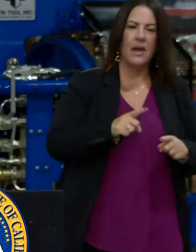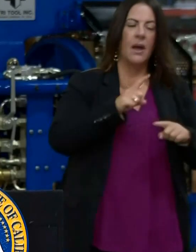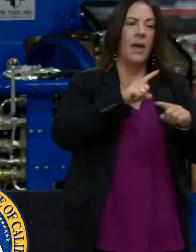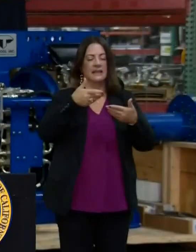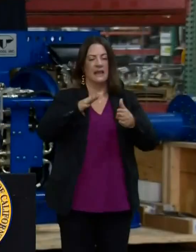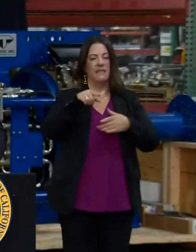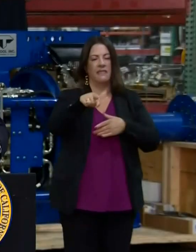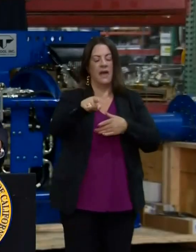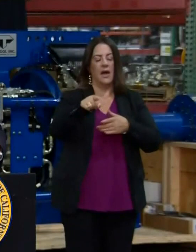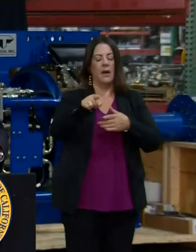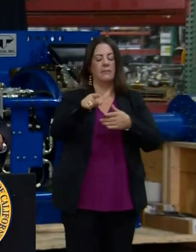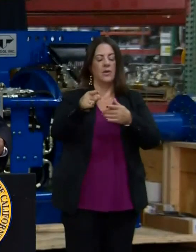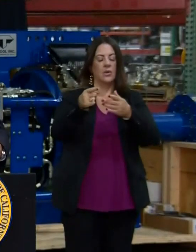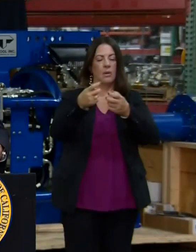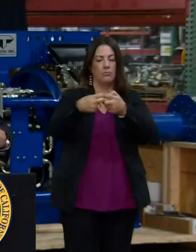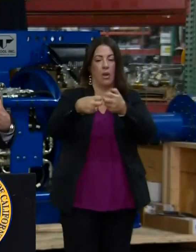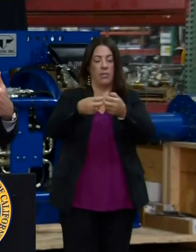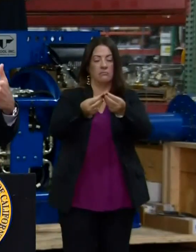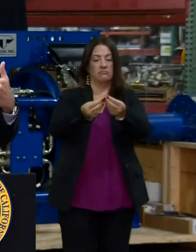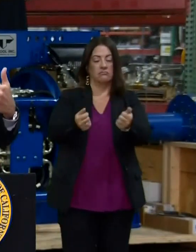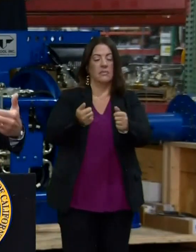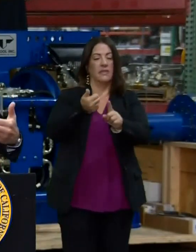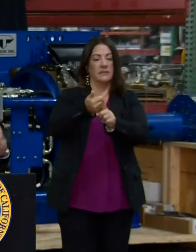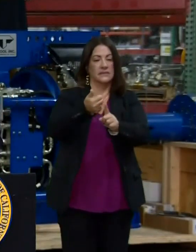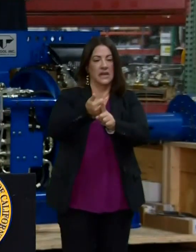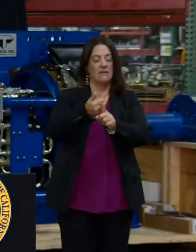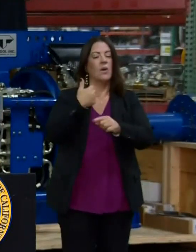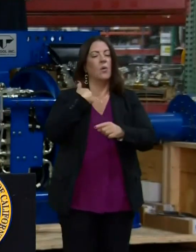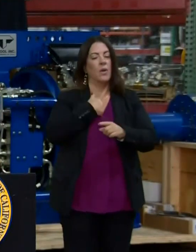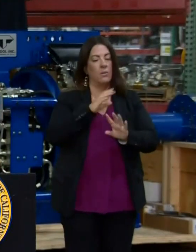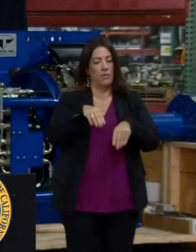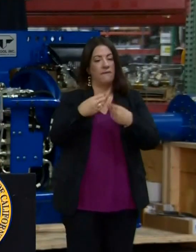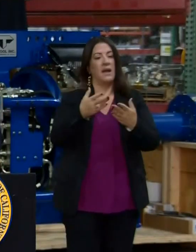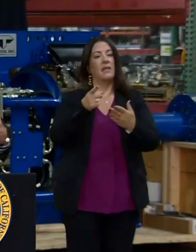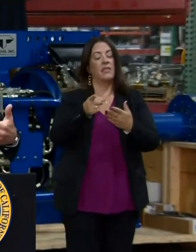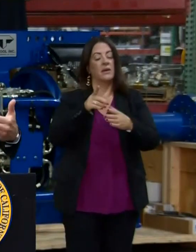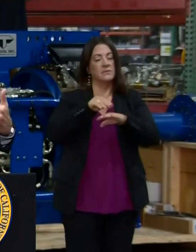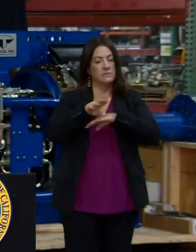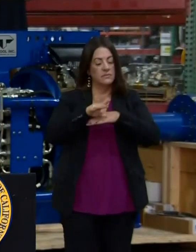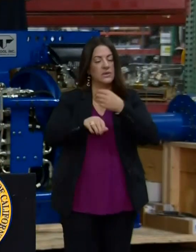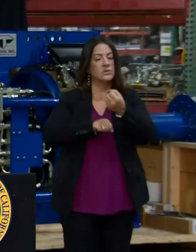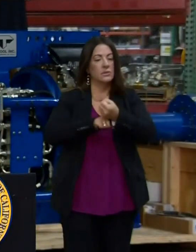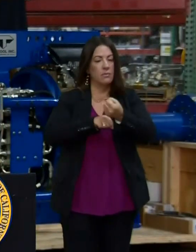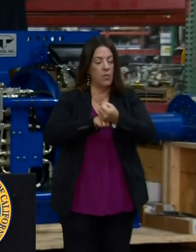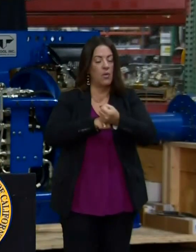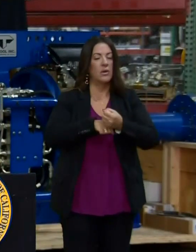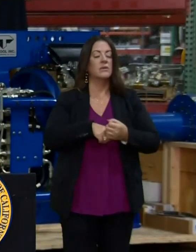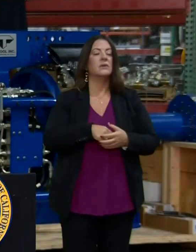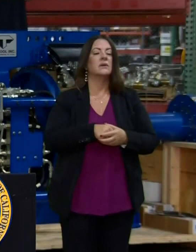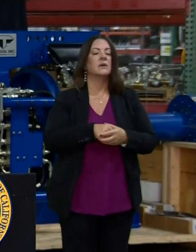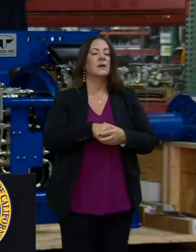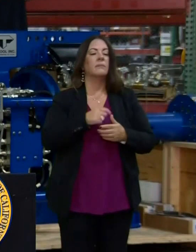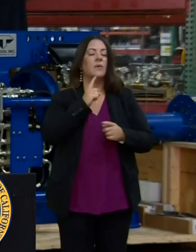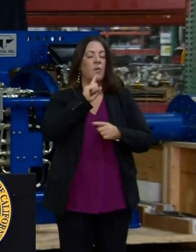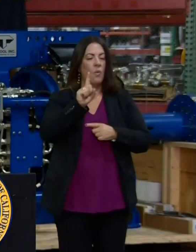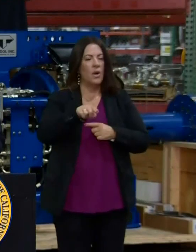STAGGERING TWENTY THREE PERCENT .TWENTY THREE PERCENT TELLS US NOT STAGGERING TWENTY THREE PERCENT .TWENTY THREE PERCENT TELLS US NOT ONLY STAGGERING TWENTY THREE PERCENT .TWENTY THREE PERCENT TELLS US NOT ONLY THAT STAGGERING TWENTY THREE PERCENT .TWENTY THREE PERCENT TELLS US NOT ONLY THAT THERE STAGGERING TWENTY THREE PERCENT .TWENTY THREE PERCENT TELLS US NOT ONLY THAT THERE ARE STAGGERING TWENTY THREE PERCENT .TWENTY THREE PERCENT TELLS US NOT ONLY THAT THERE ARE MANY .TWENTY THREE PERCENT TELLS US NOT ONLY THAT THERE ARE MANY .TWENTY THREE PERCENT TELLS US NOT ONLY THAT THERE ARE MANY CASES .TWENTY THREE PERCENT TELLS US NOT ONLY THAT THERE ARE MANY CASES BUT .TWENTY THREE PERCENT TELLS US NOT ONLY THAT THERE ARE MANY CASES BUT THERE .TWENTY THREE PERCENT TELLS US NOT ONLY THAT THERE ARE MANY CASES BUT THERE ARE .TWENTY THREE PERCENT TELLS US NOT ONLY THAT THERE ARE MANY CASES BUT THERE ARE LIKELY .TWENTY THREE PERCENT TELLS US NOT ONLY THAT THERE ARE MANY CASES BUT THERE ARE LIKELY VERY NOT ONLY THAT THERE ARE MANY CASES BUT THERE ARE LIKELY VERY NOT ONLY THAT THERE ARE MANY CASES BUT THERE ARE LIKELY VERY MANY NOT ONLY THAT THERE ARE MANY CASES BUT THERE ARE LIKELY VERY MANY UNDETECTED NOT ONLY THAT THERE ARE MANY CASES BUT THERE ARE LIKELY VERY MANY UNDETECTED CASES. NOT ONLY THAT THERE ARE MANY CASES BUT THERE ARE LIKELY VERY MANY UNDETECTED CASES. WE NOT ONLY THAT THERE ARE MANY CASES BUT THERE ARE LIKELY VERY MANY UNDETECTED CASES. WE ARE CASES BUT THERE ARE LIKELY VERY MANY UNDETECTED CASES. WE ARE CASES BUT THERE ARE LIKELY VERY MANY UNDETECTED CASES. WE ARE ADVISING CASES BUT THERE ARE LIKELY VERY MANY UNDETECTED CASES. WE ARE ADVISING AND CASES BUT THERE ARE LIKELY VERY MANY UNDETECTED CASES. WE ARE ADVISING AND COUNSELING CASES BUT THERE ARE LIKELY VERY MANY UNDETECTED CASES. WE ARE ADVISING AND COUNSELING THEM CASES BUT THERE ARE LIKELY VERY MANY UNDETECTED CASES. WE ARE ADVISING AND COUNSELING THEM TO MANY UNDETECTED CASES. WE ARE ADVISING AND COUNSELING THEM TO